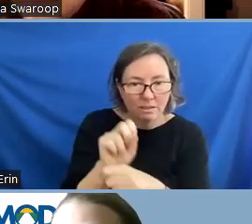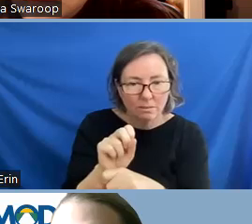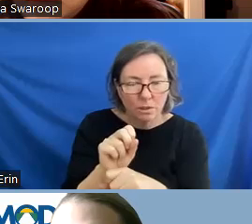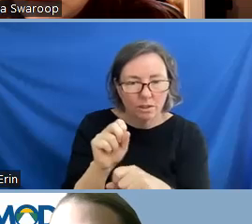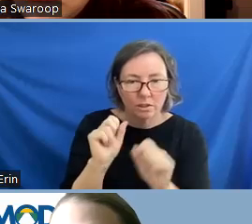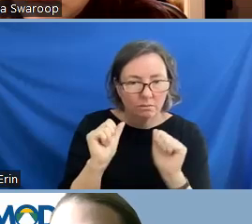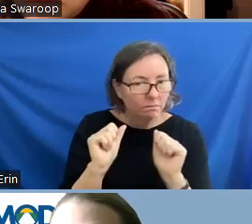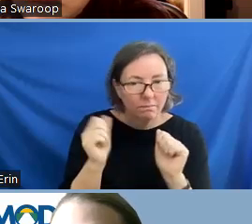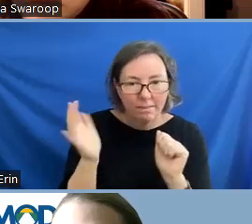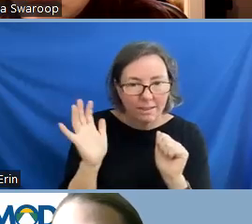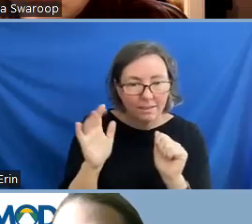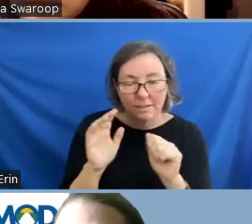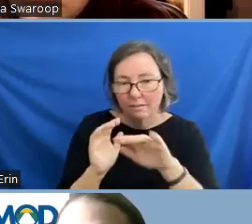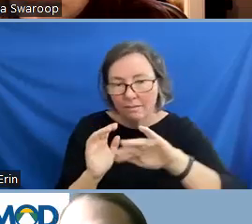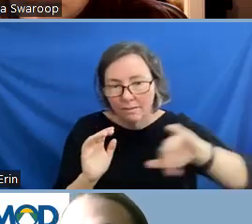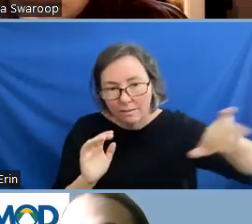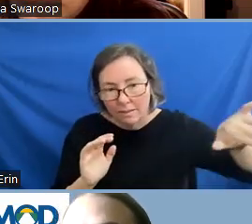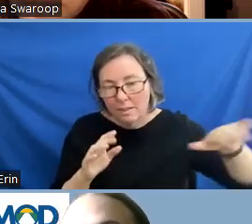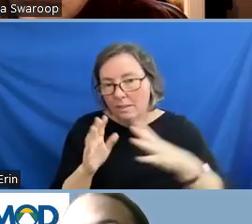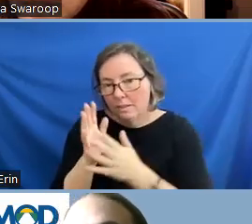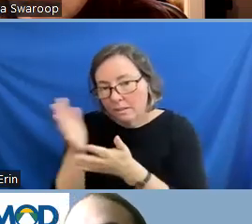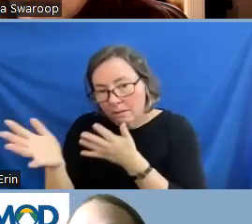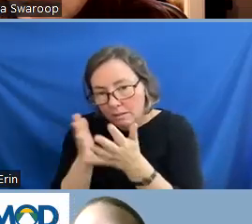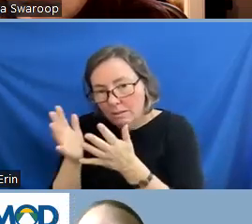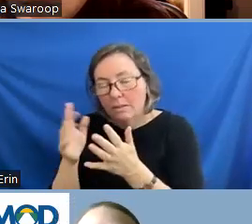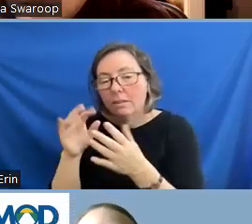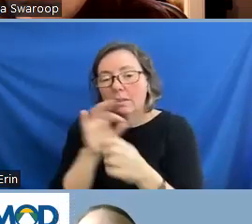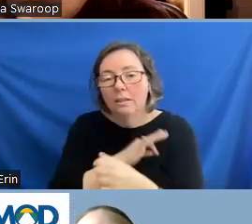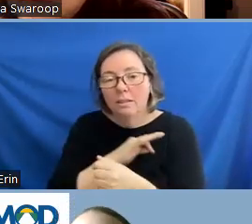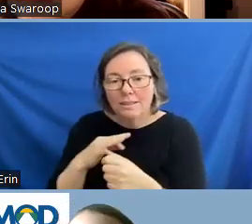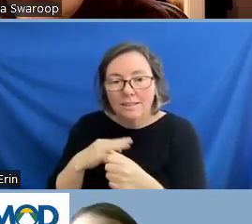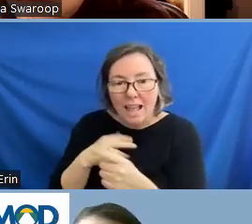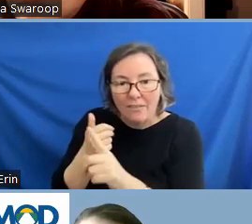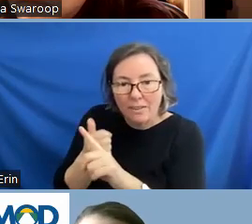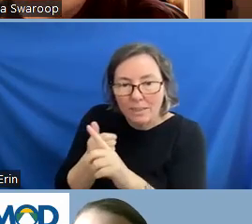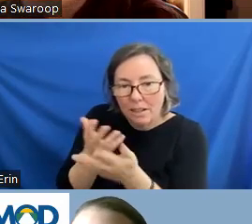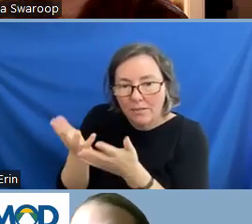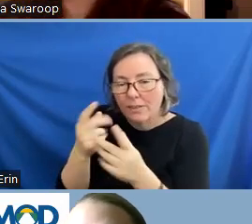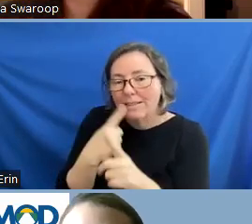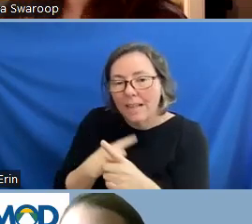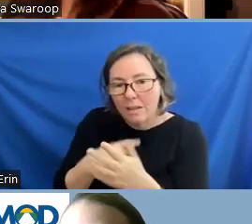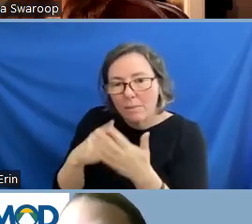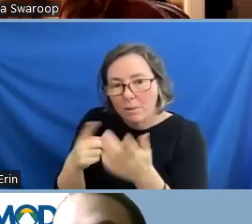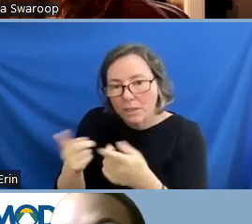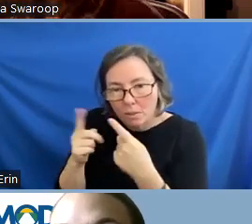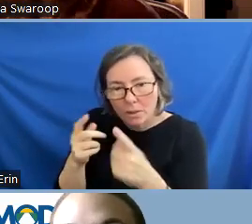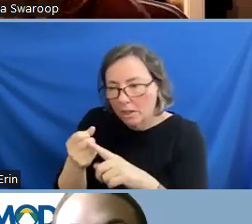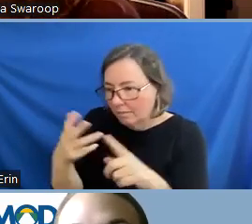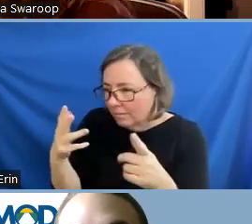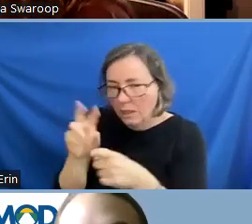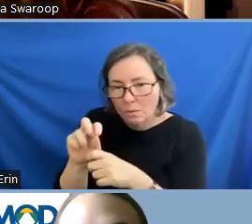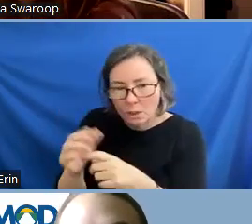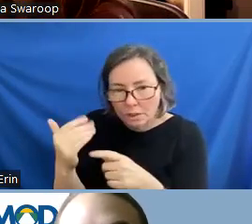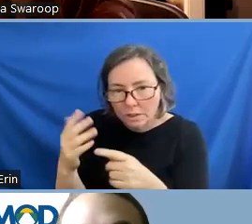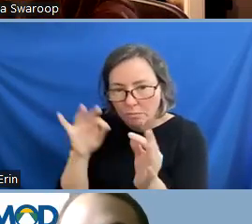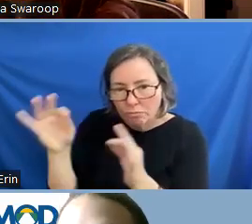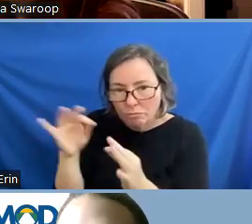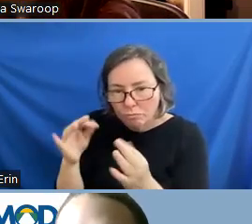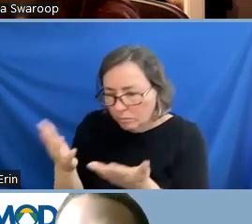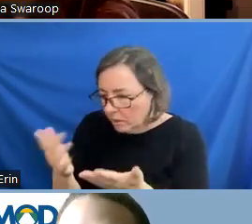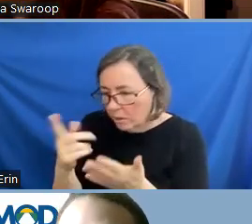herself, about tell me what's going on at work. You know, it sounds like you're